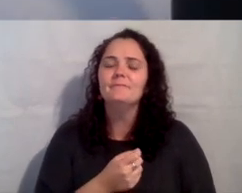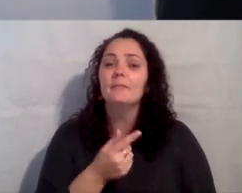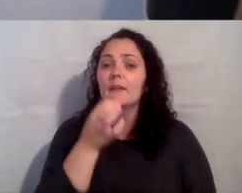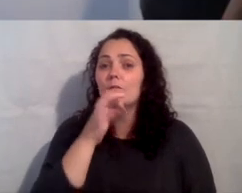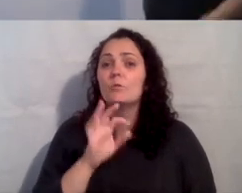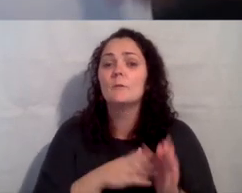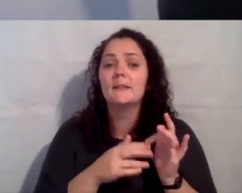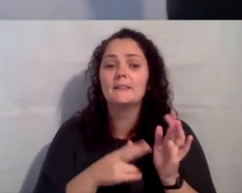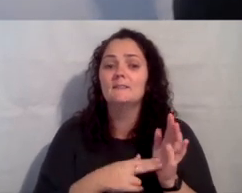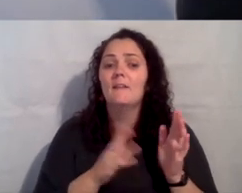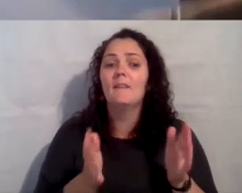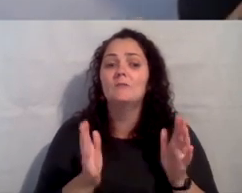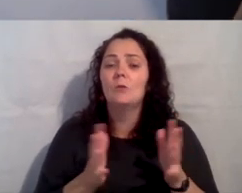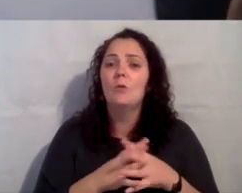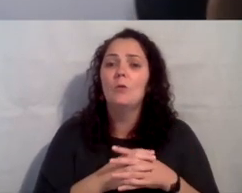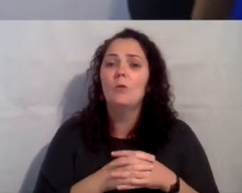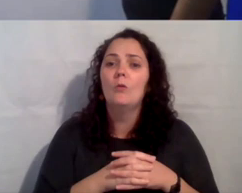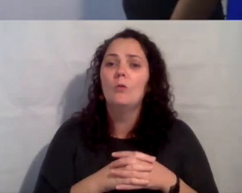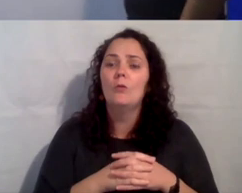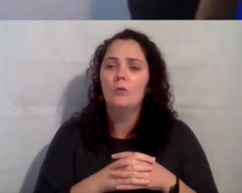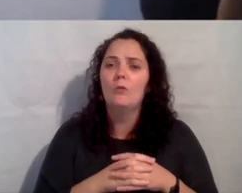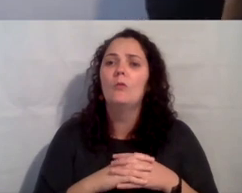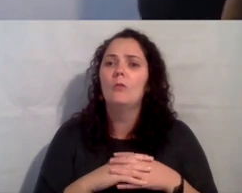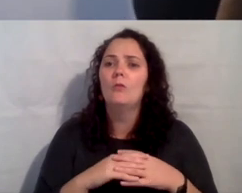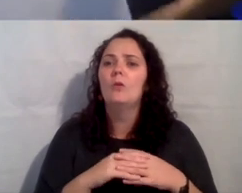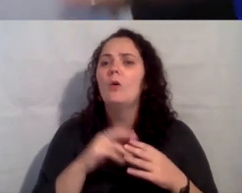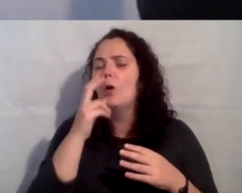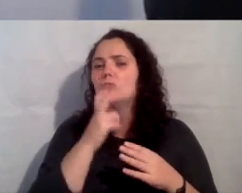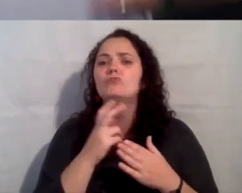drawing – just like those that I showed you a few minutes ago, the Melville drawing, the Wienholt drawing etc. –